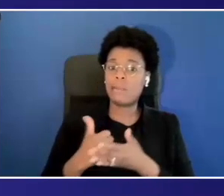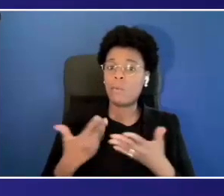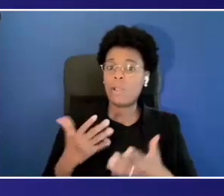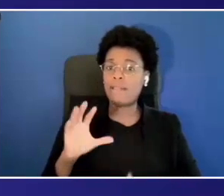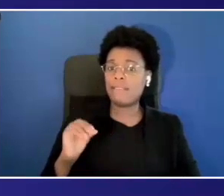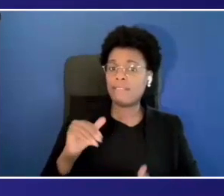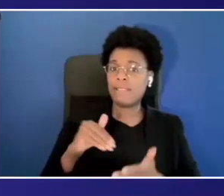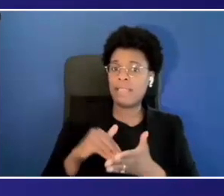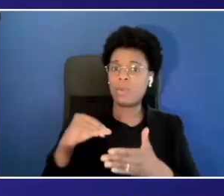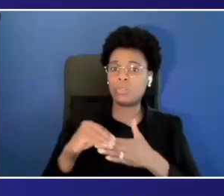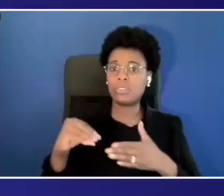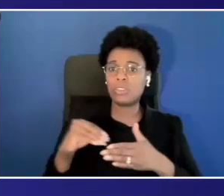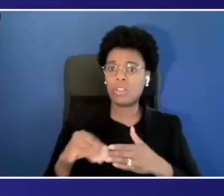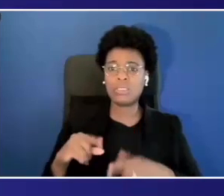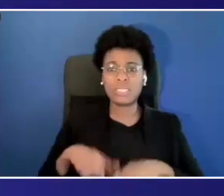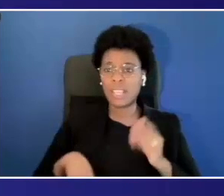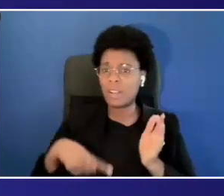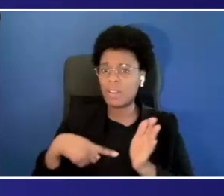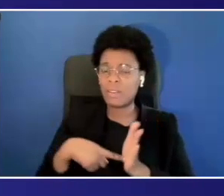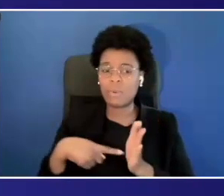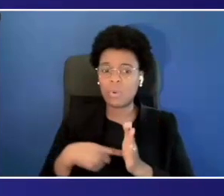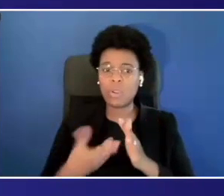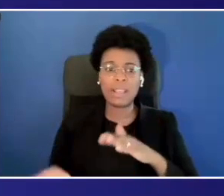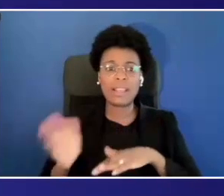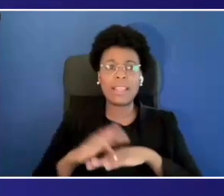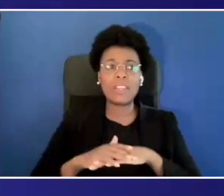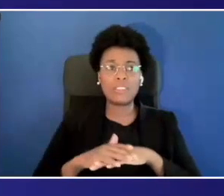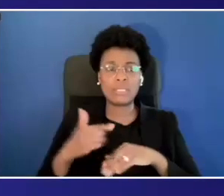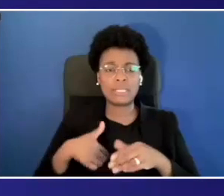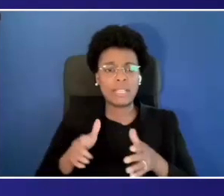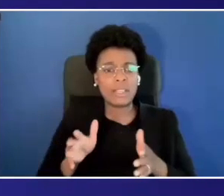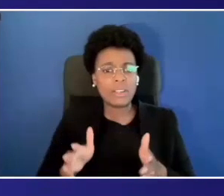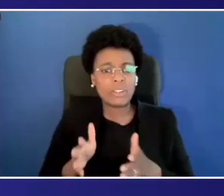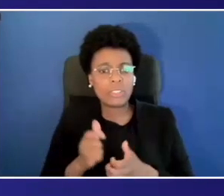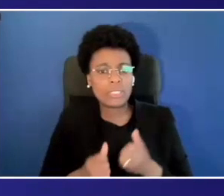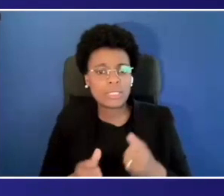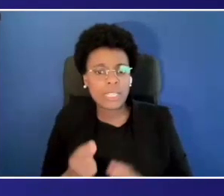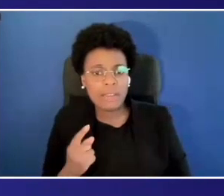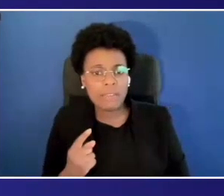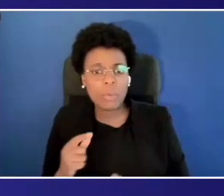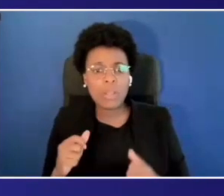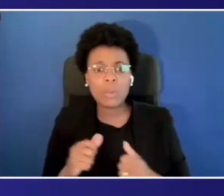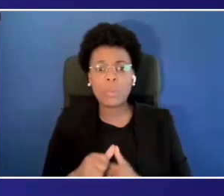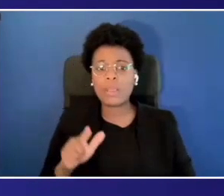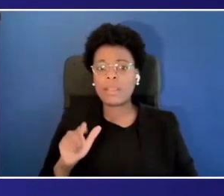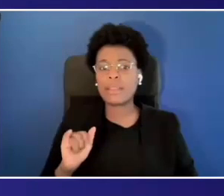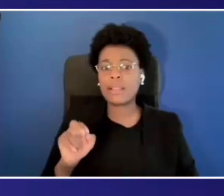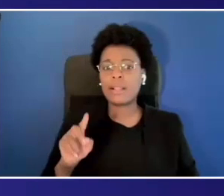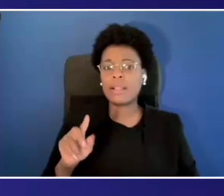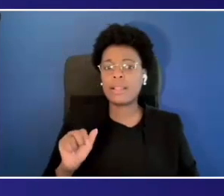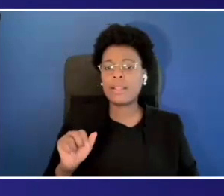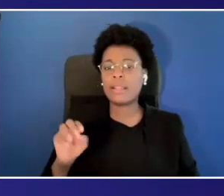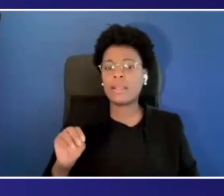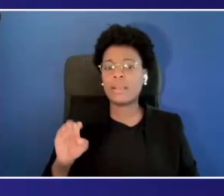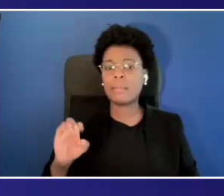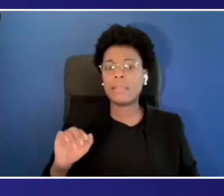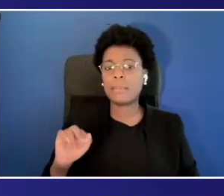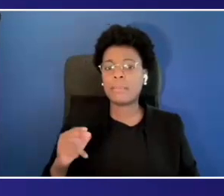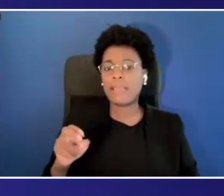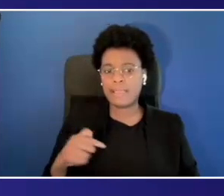I just encourage everyone with Linda McMahon who I worked on our Senate campaign, to keep that in place.